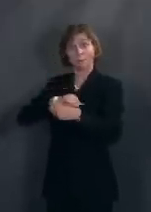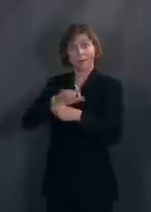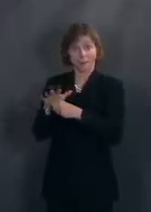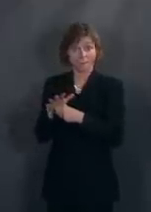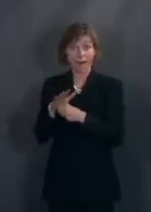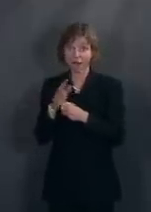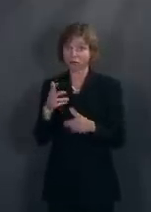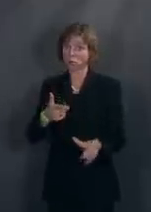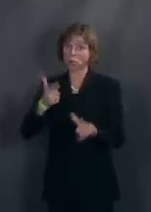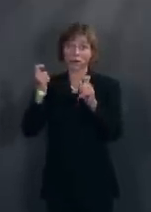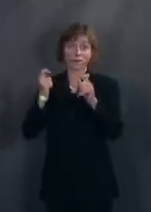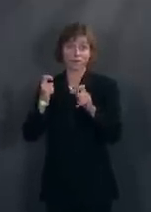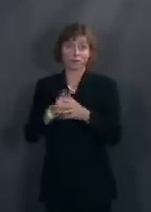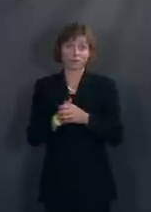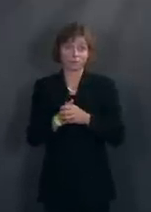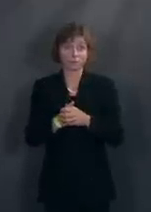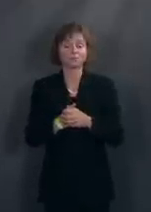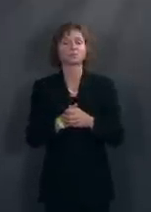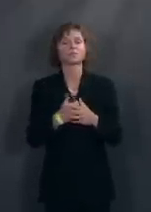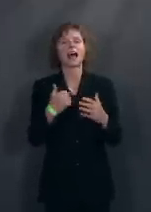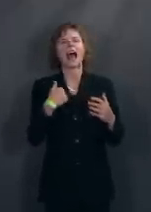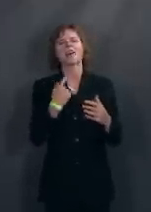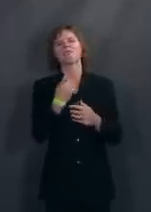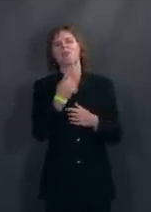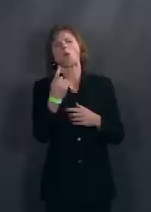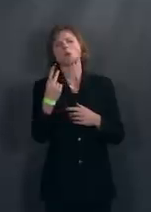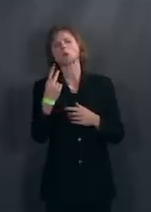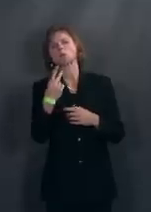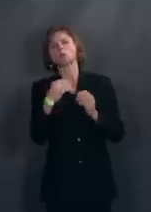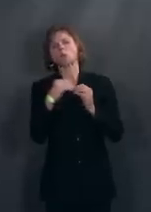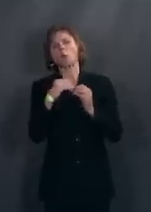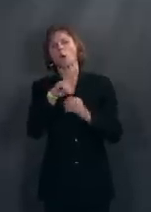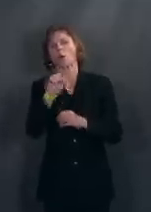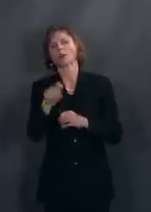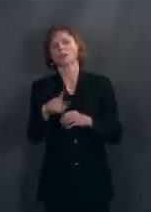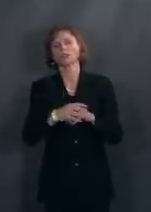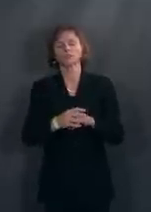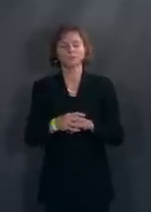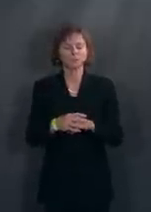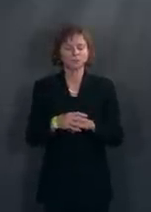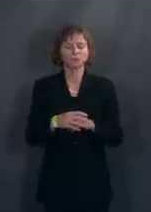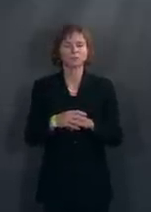Male Speaker: All right, we have time for a couple more questions, we're going to go next to Elizabeth Weise with USA Today.